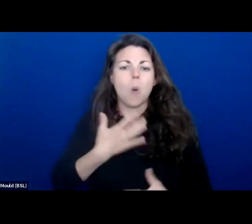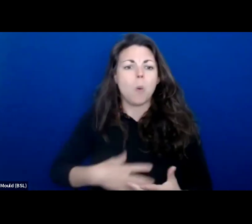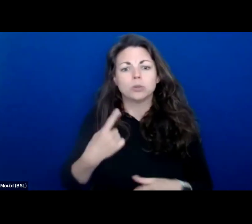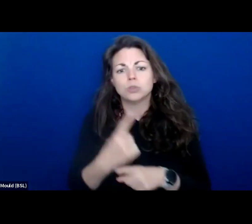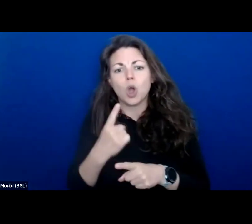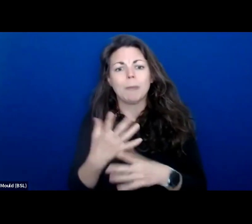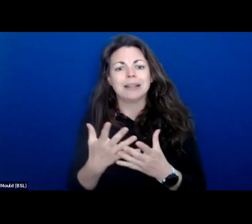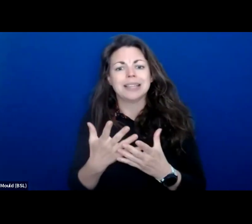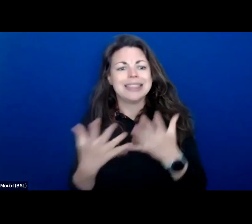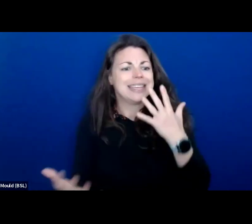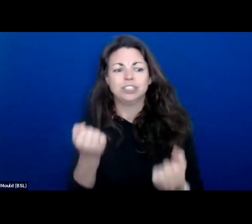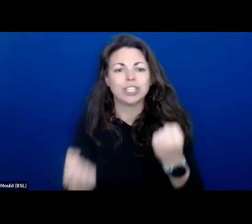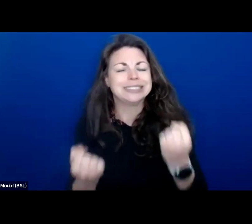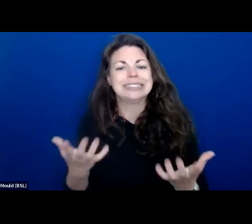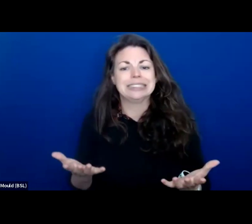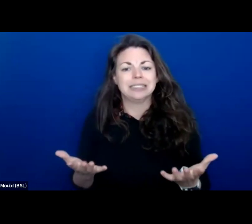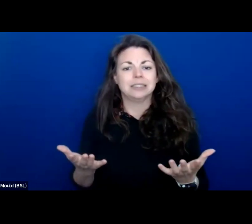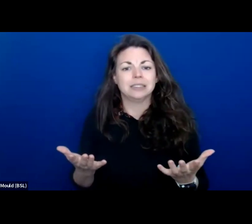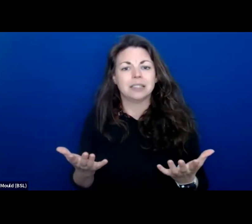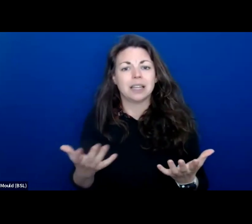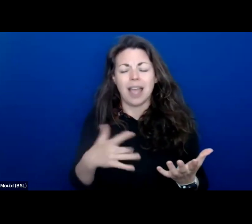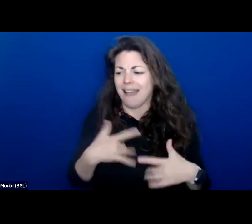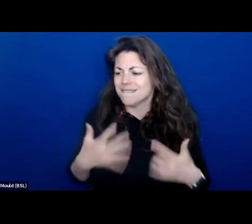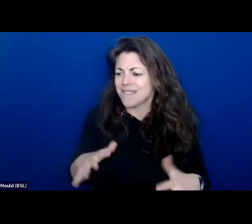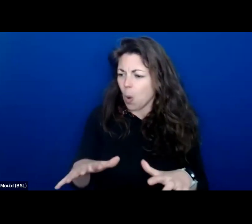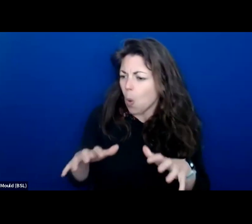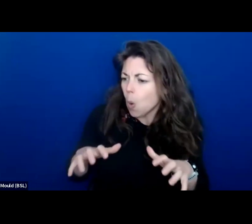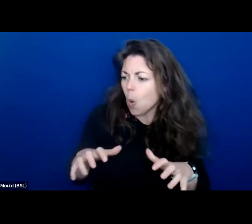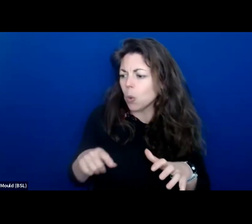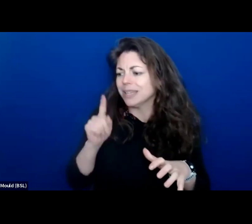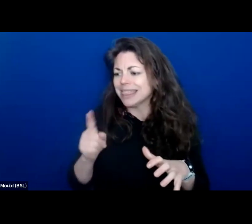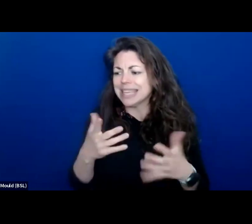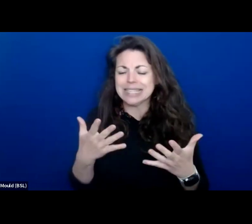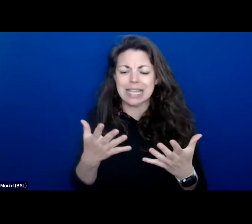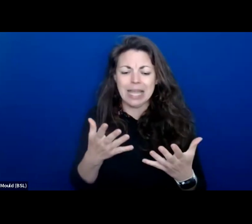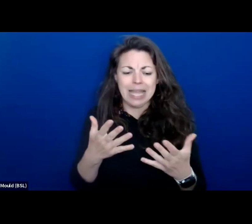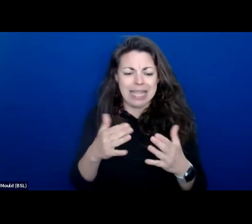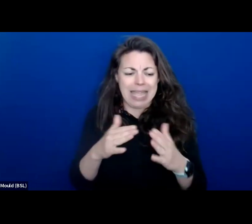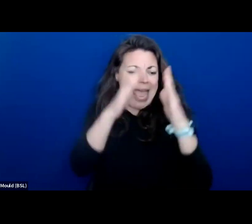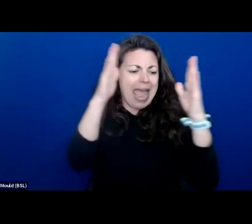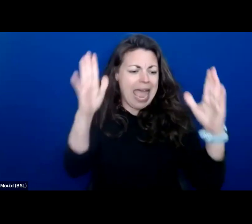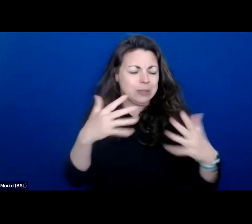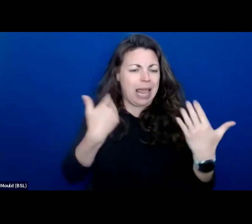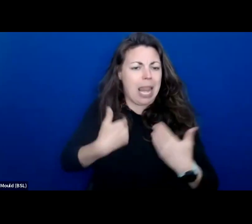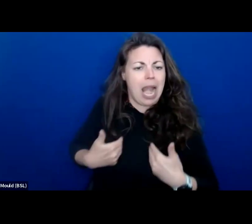that I was seeing. I felt so awkward being in these lavish homes of my family, and then beside on the streets